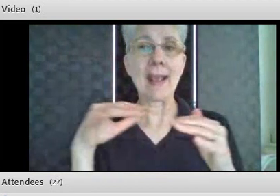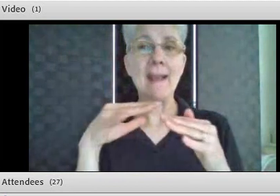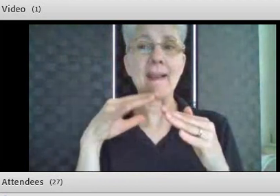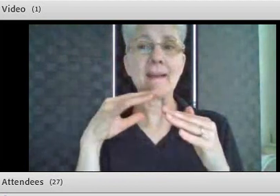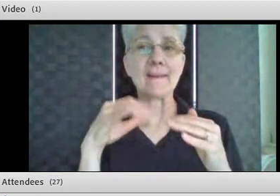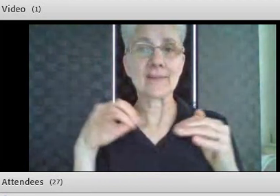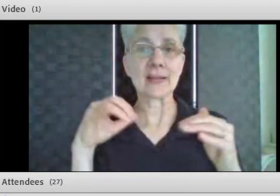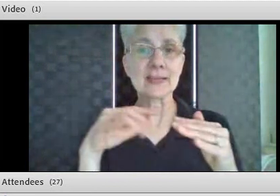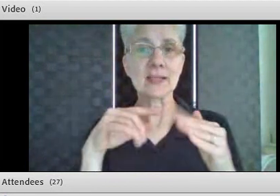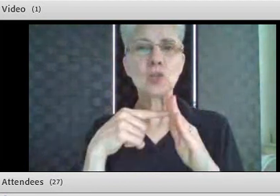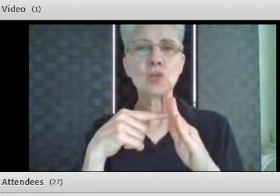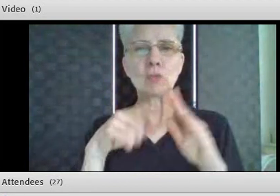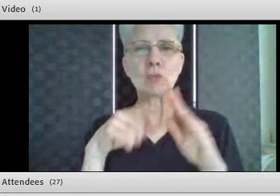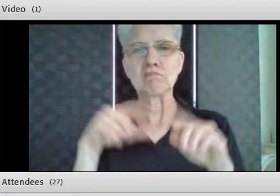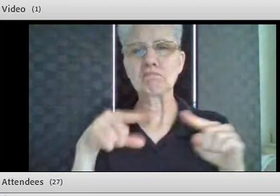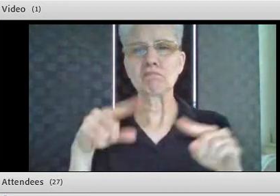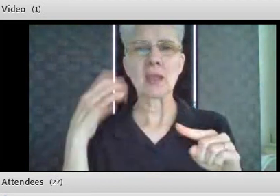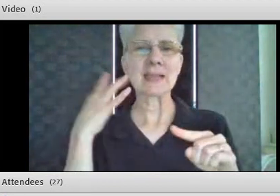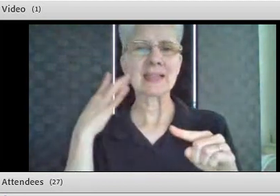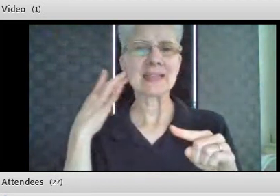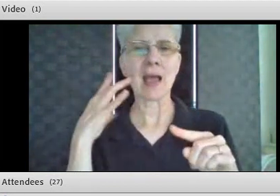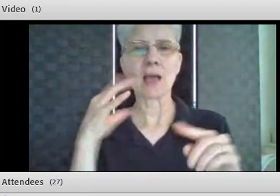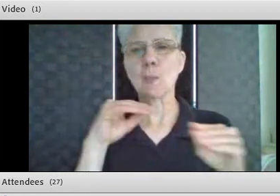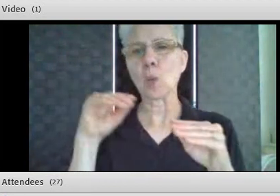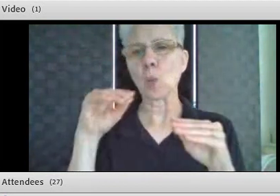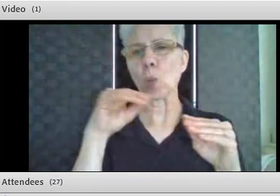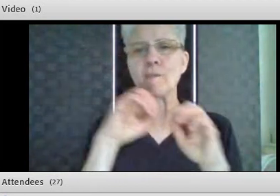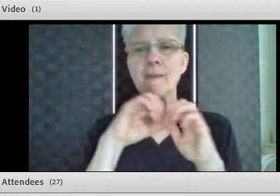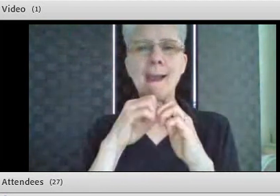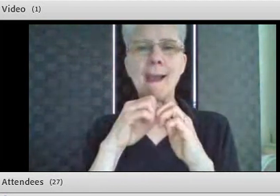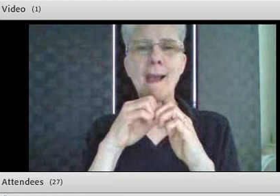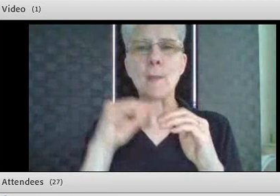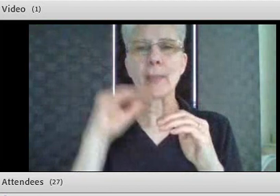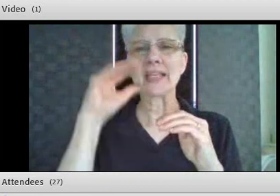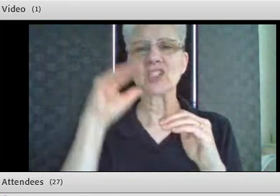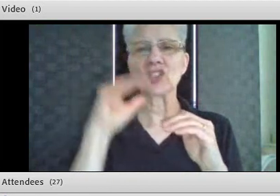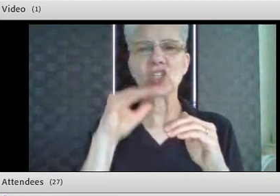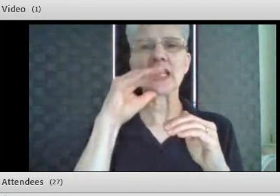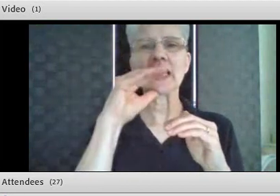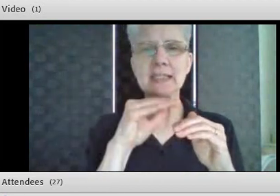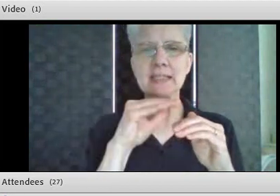We got some chord -- a chord wheel here. This is excellent. This one is about sound waves,